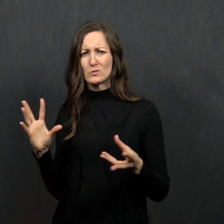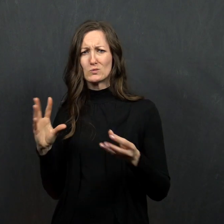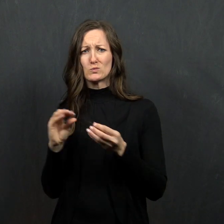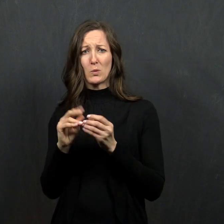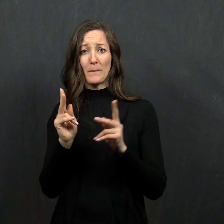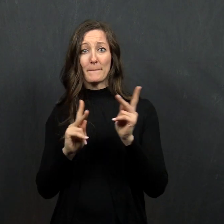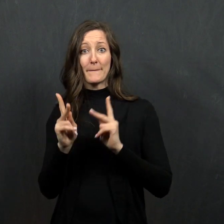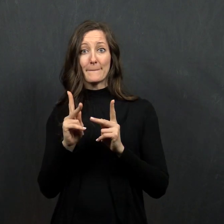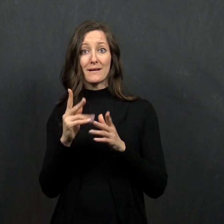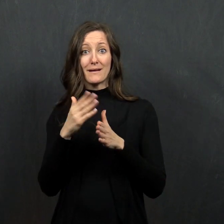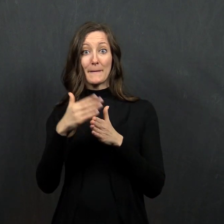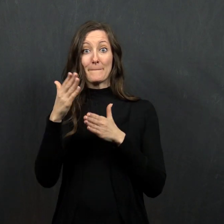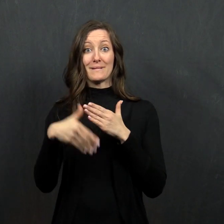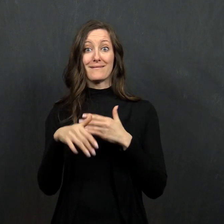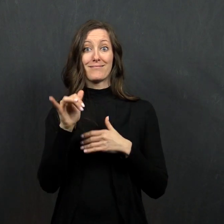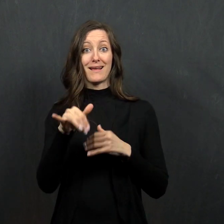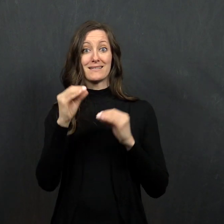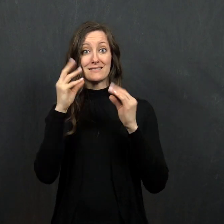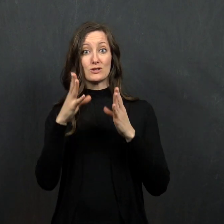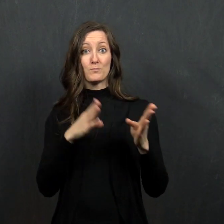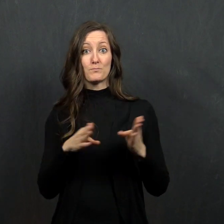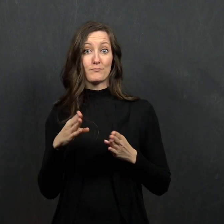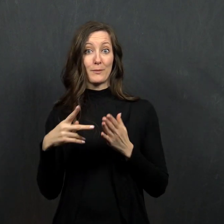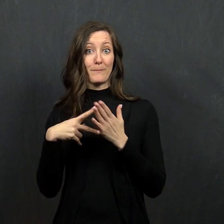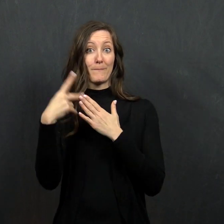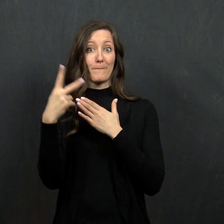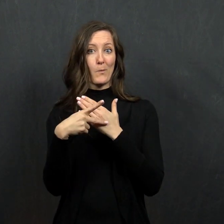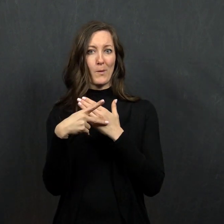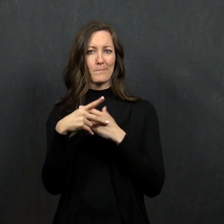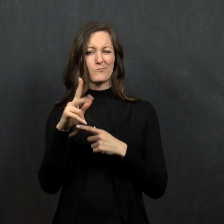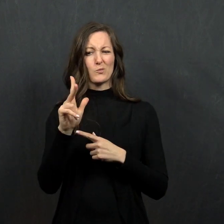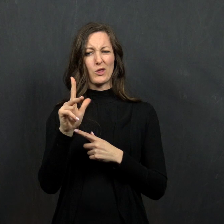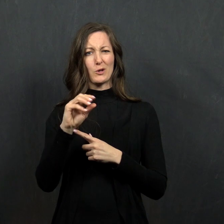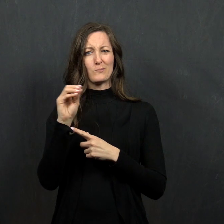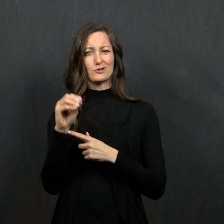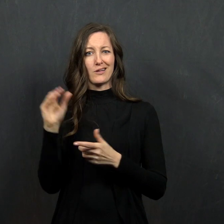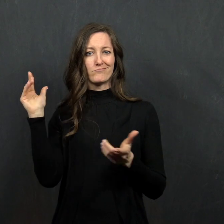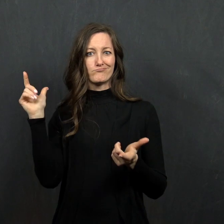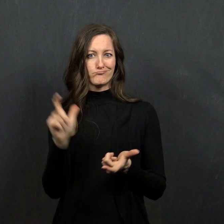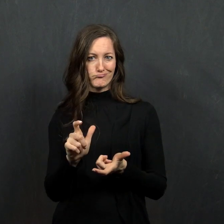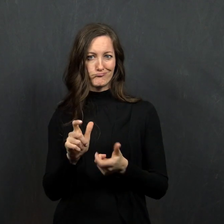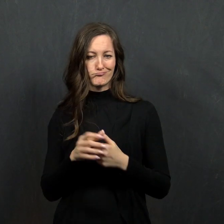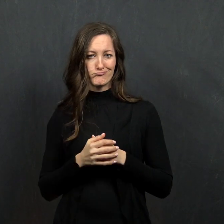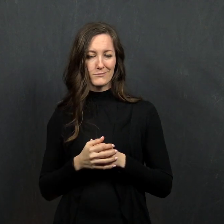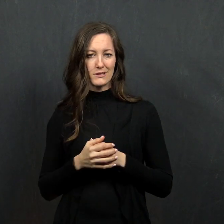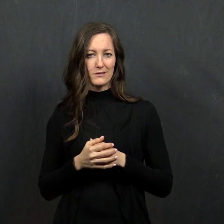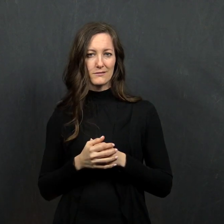there was a 23% decline in the number of people completing teacher preparation programs.